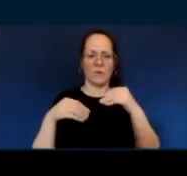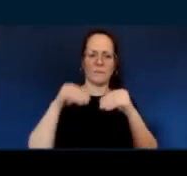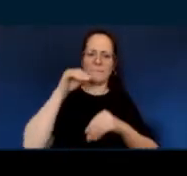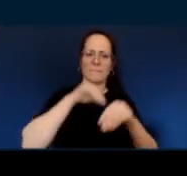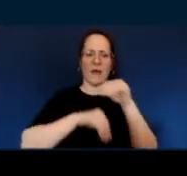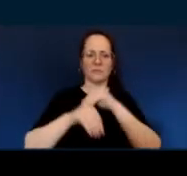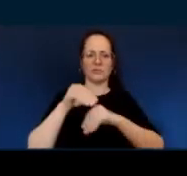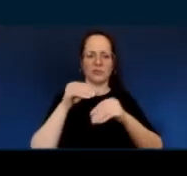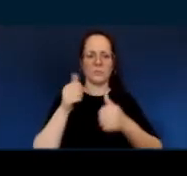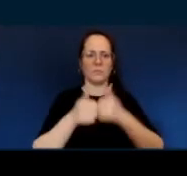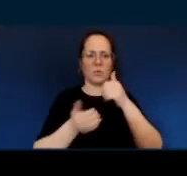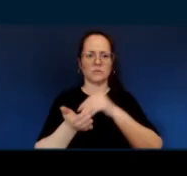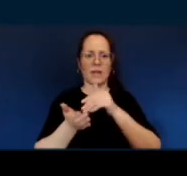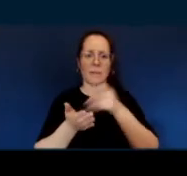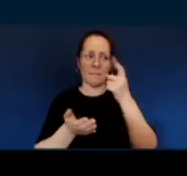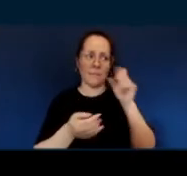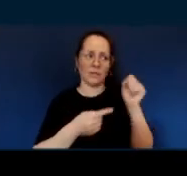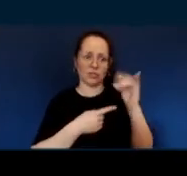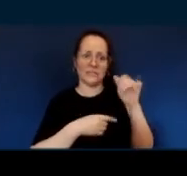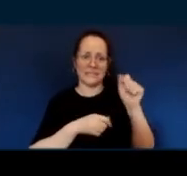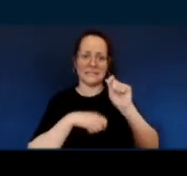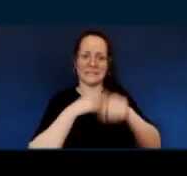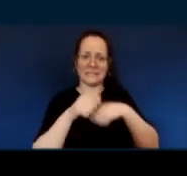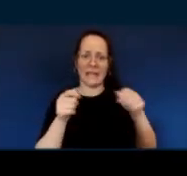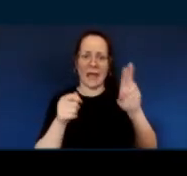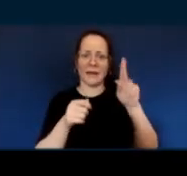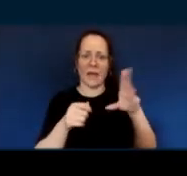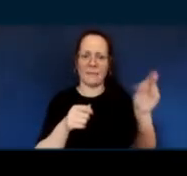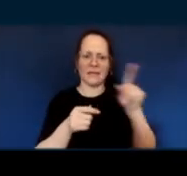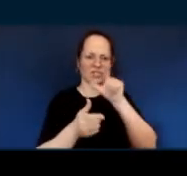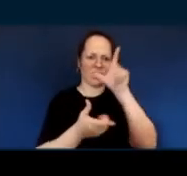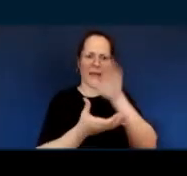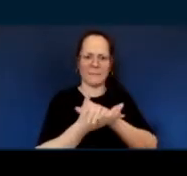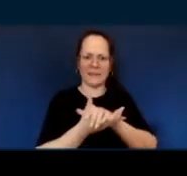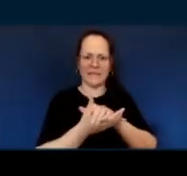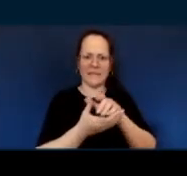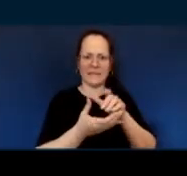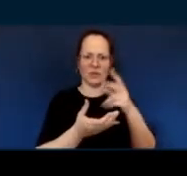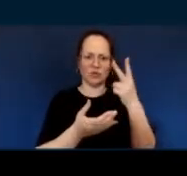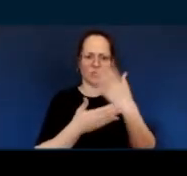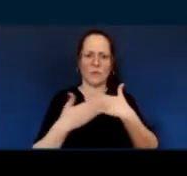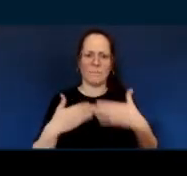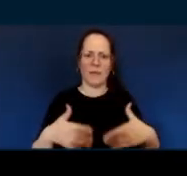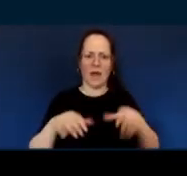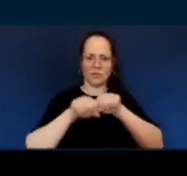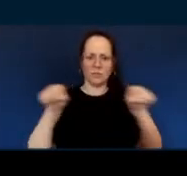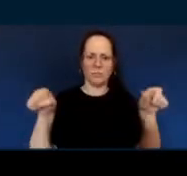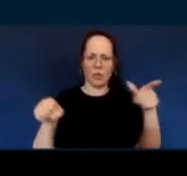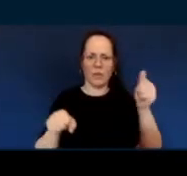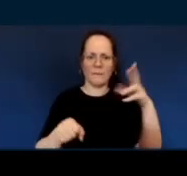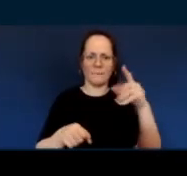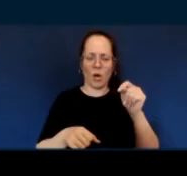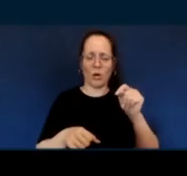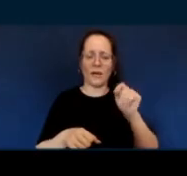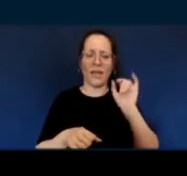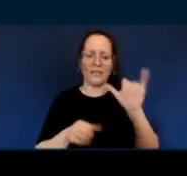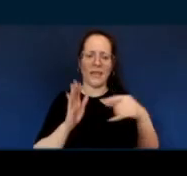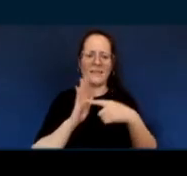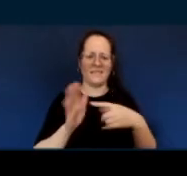HOWEVER, TIED UP AND LOOKS IN DISBELIEF AS 2 SETS OF DISEMBODIED MALE HANDS, THIS FEELS MORE LIKE GOGHTIC TERROR